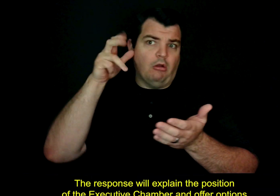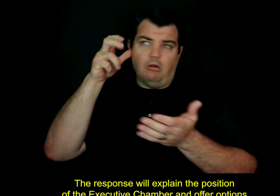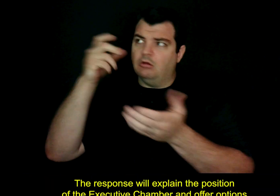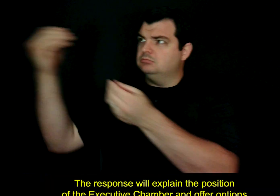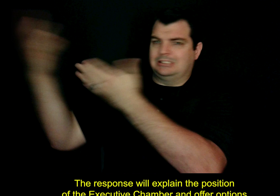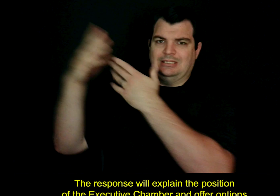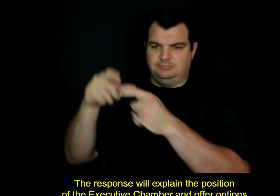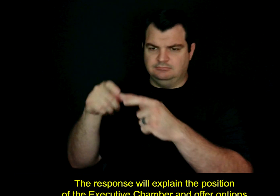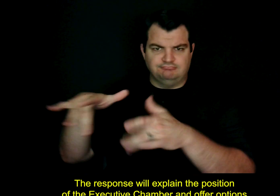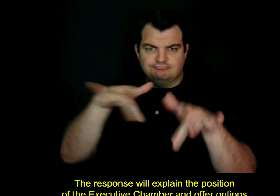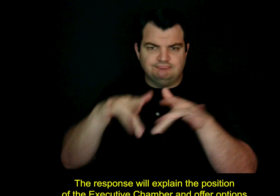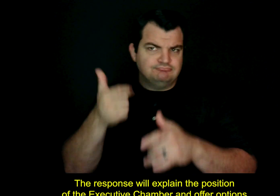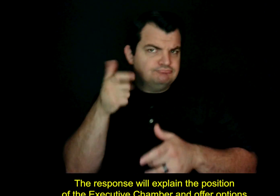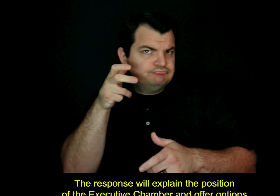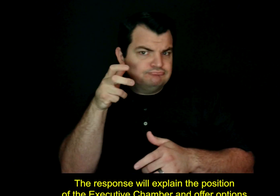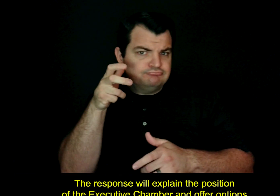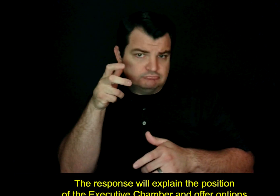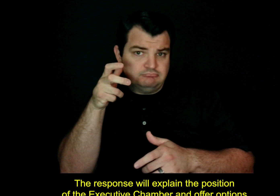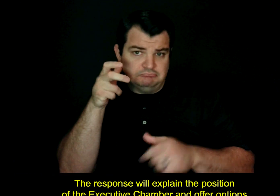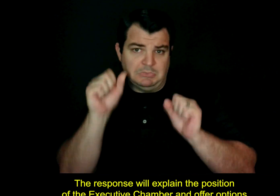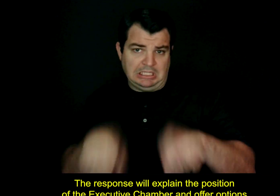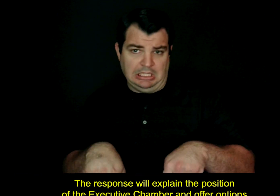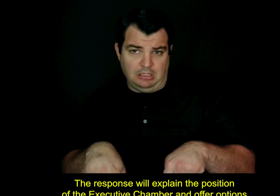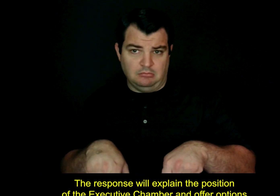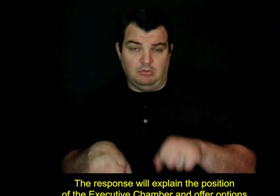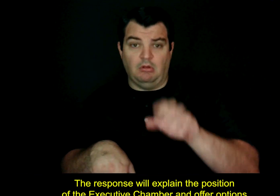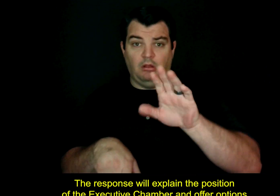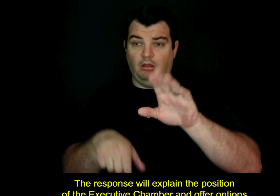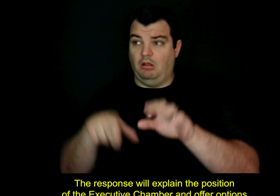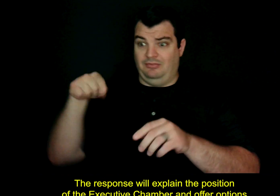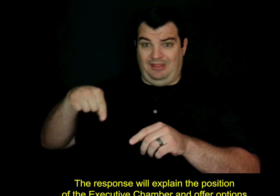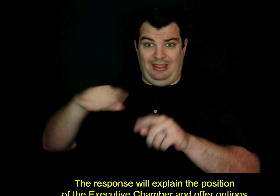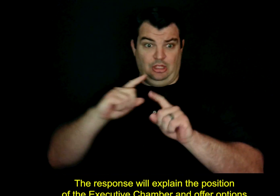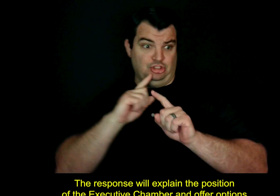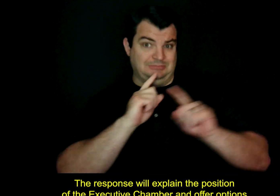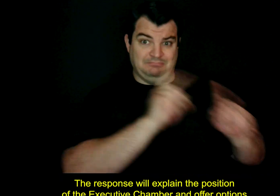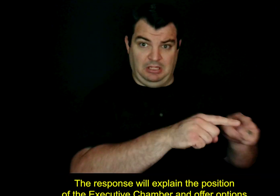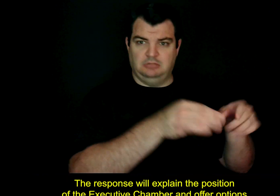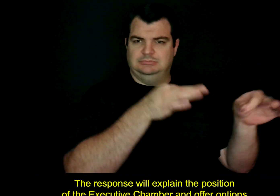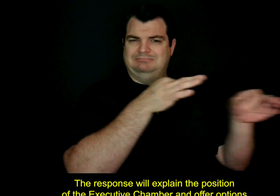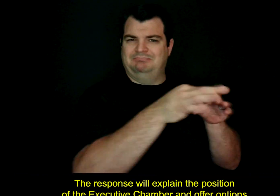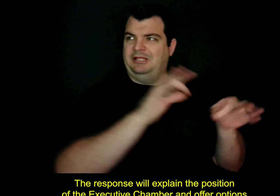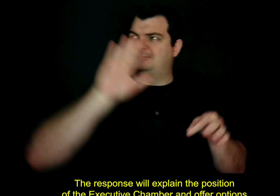The response will explain the position of the Executive Chamber and offer options